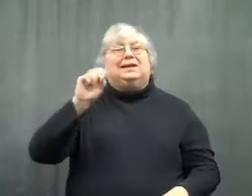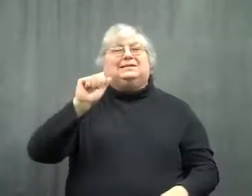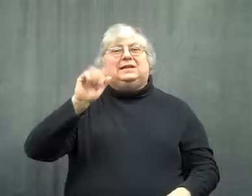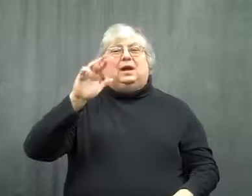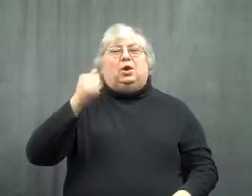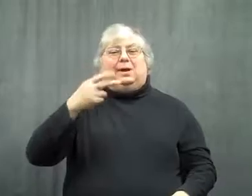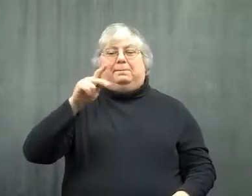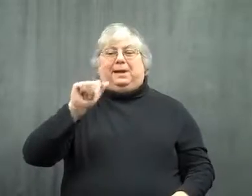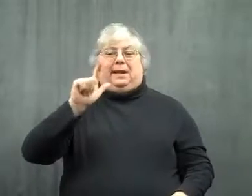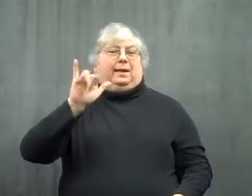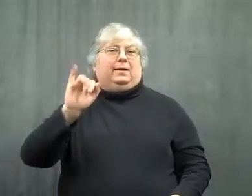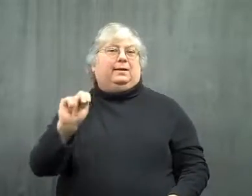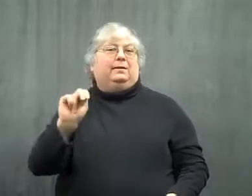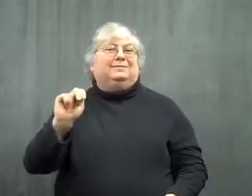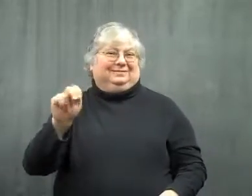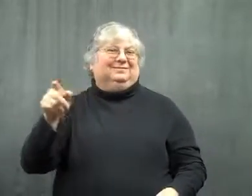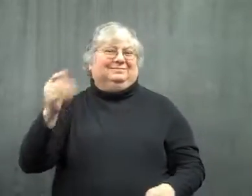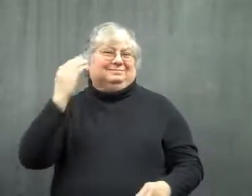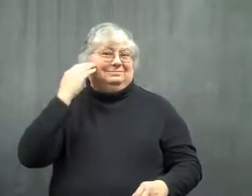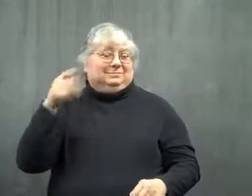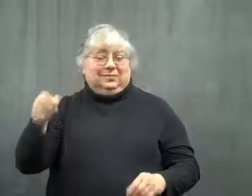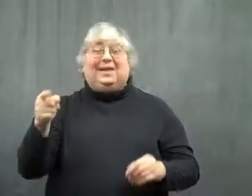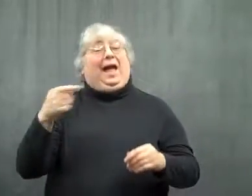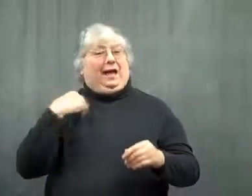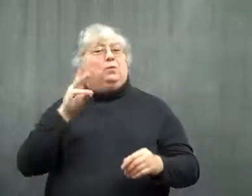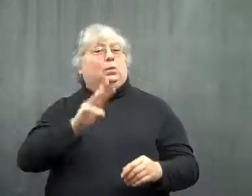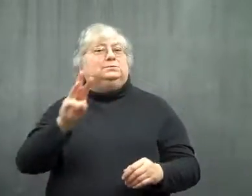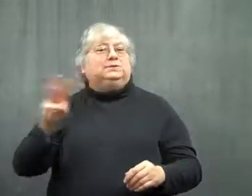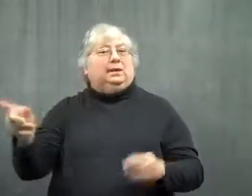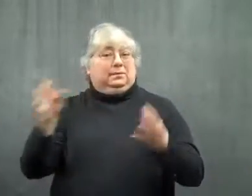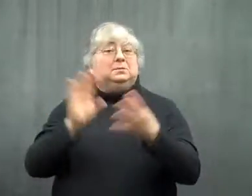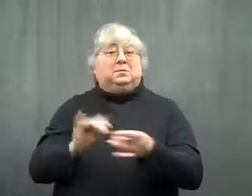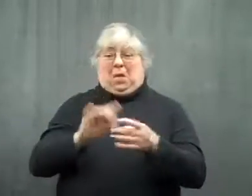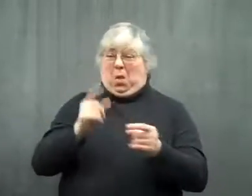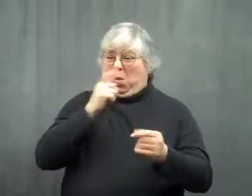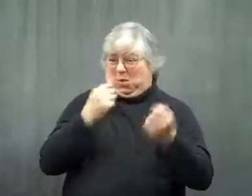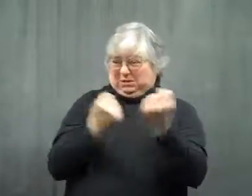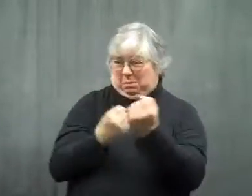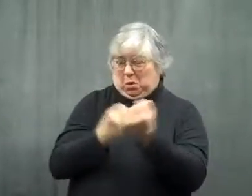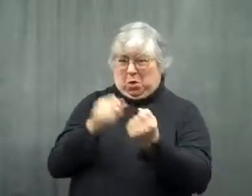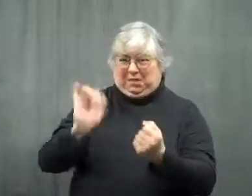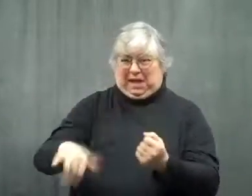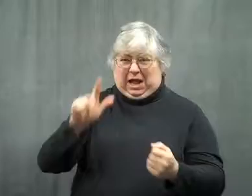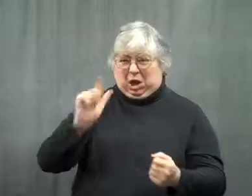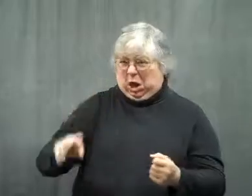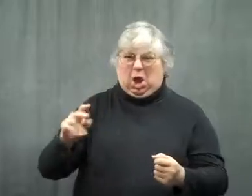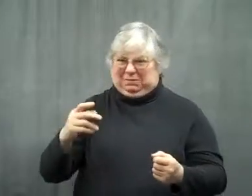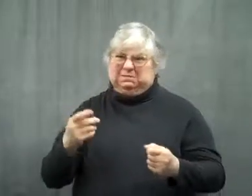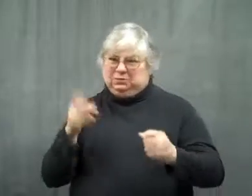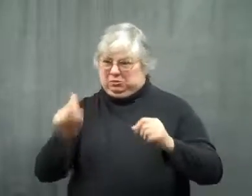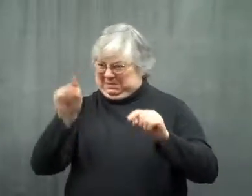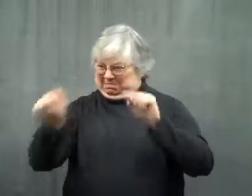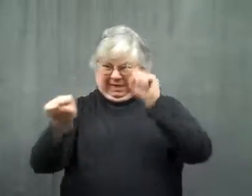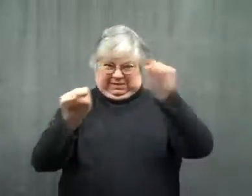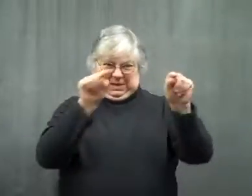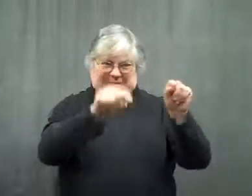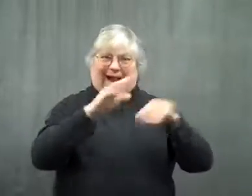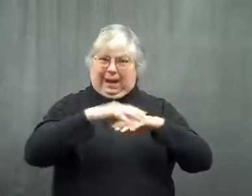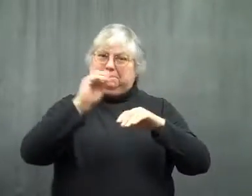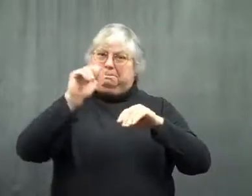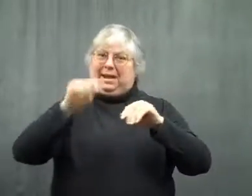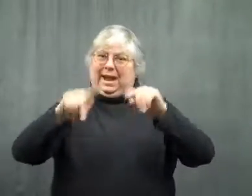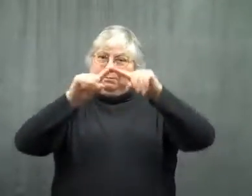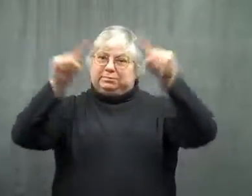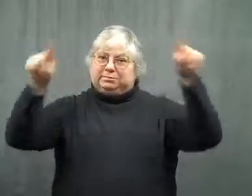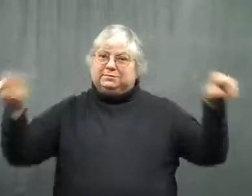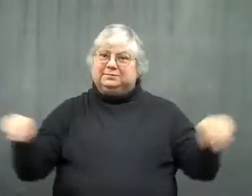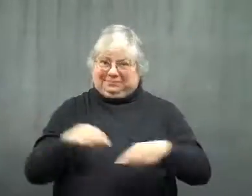Sarah Palin's website singled out those who supported the law on a map.